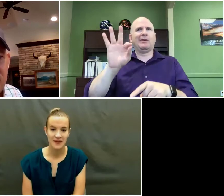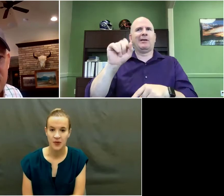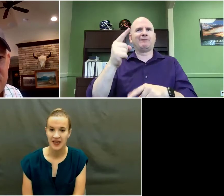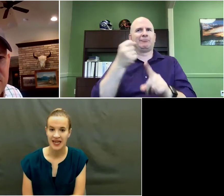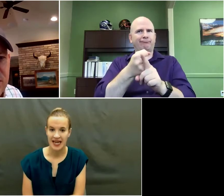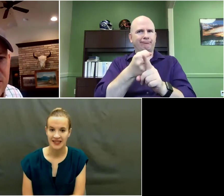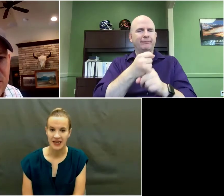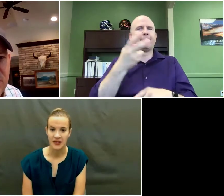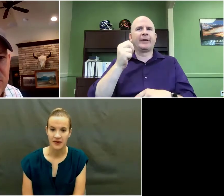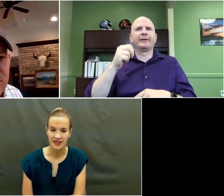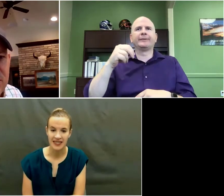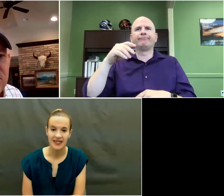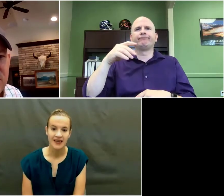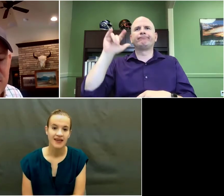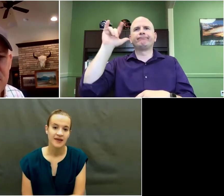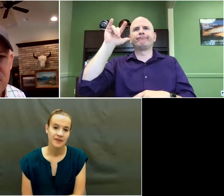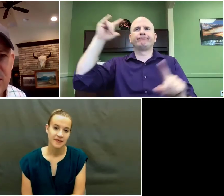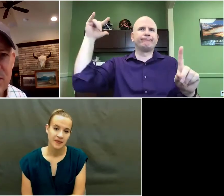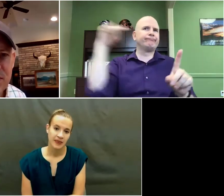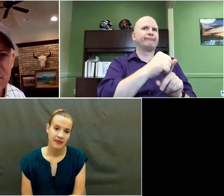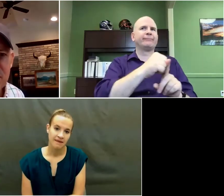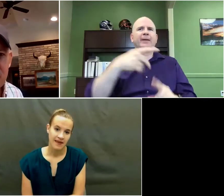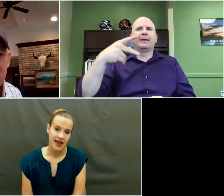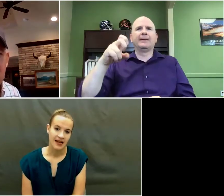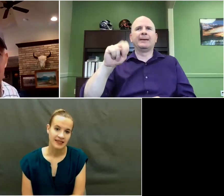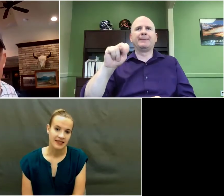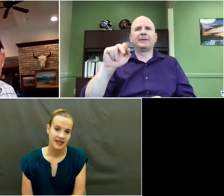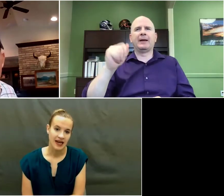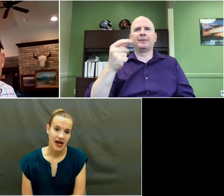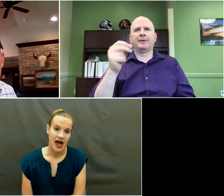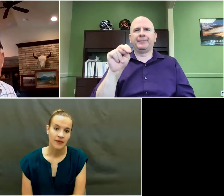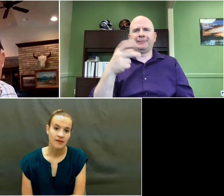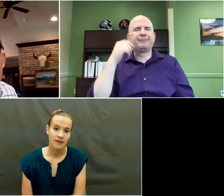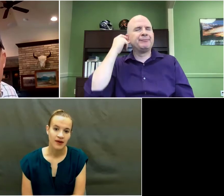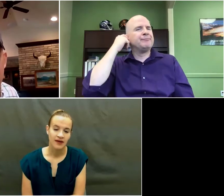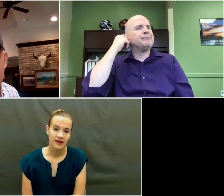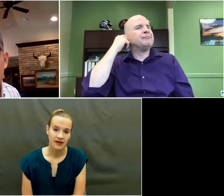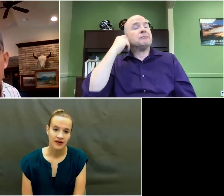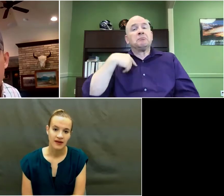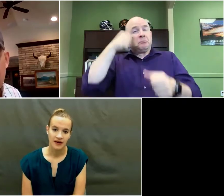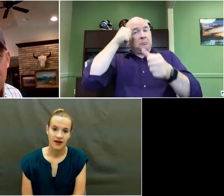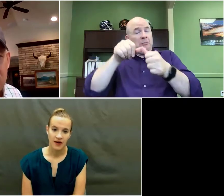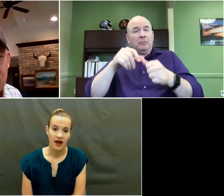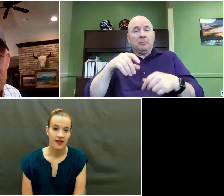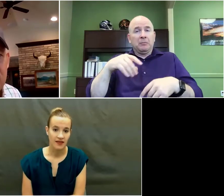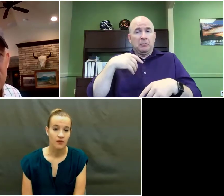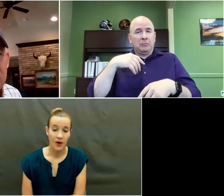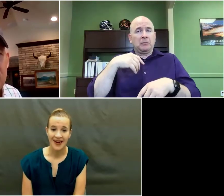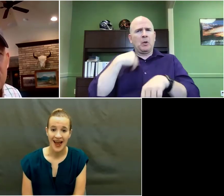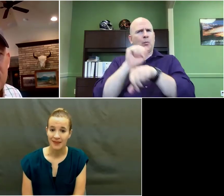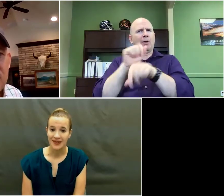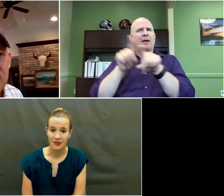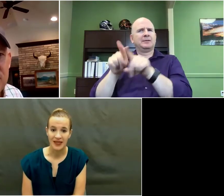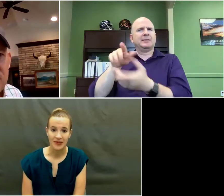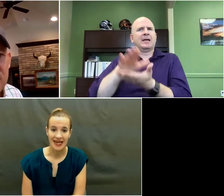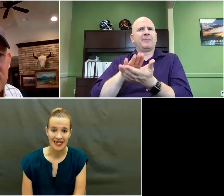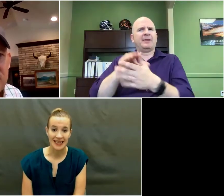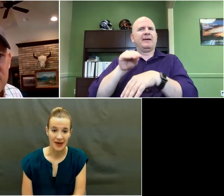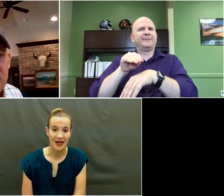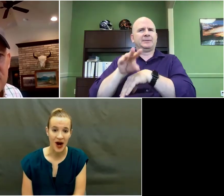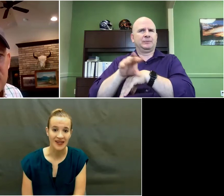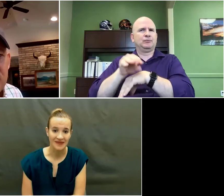working at Gallaudet University. And I remember, when it happened when the plane hit the Pentagon,